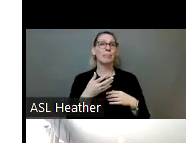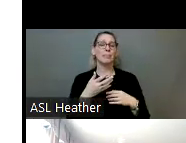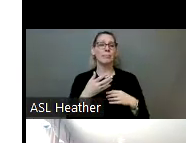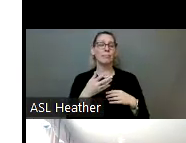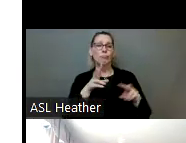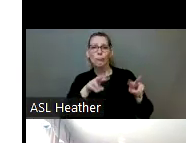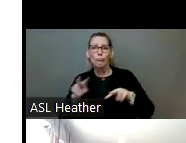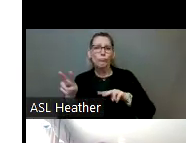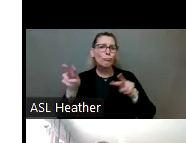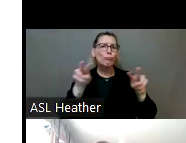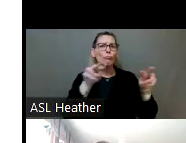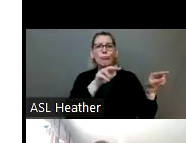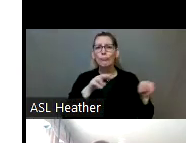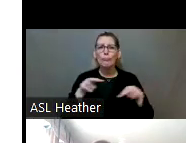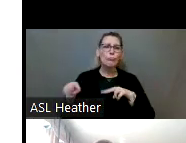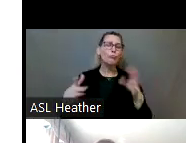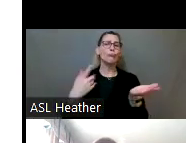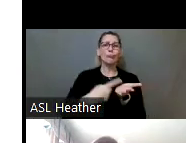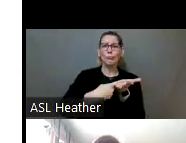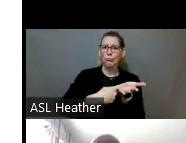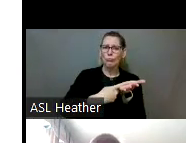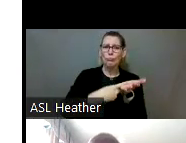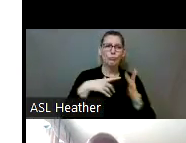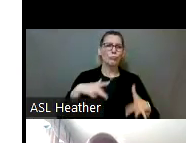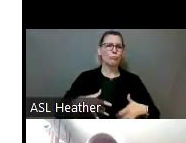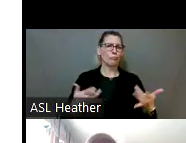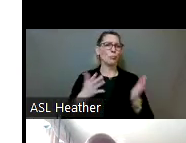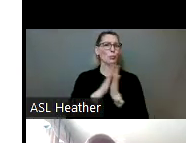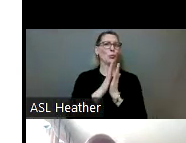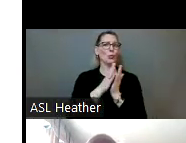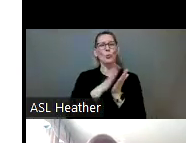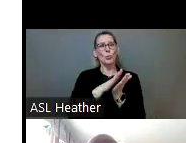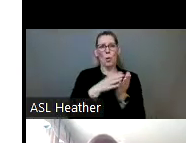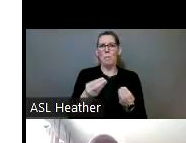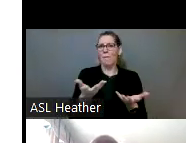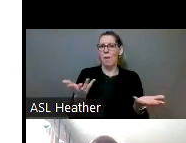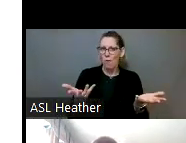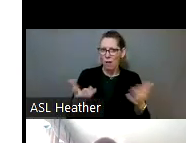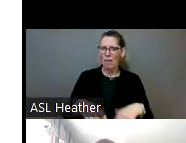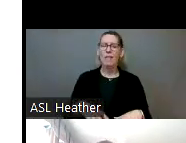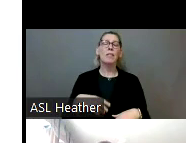school community to talk about what's going on in our school, thinking about how some of